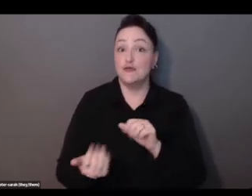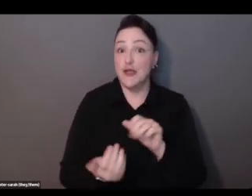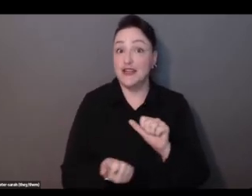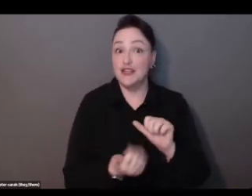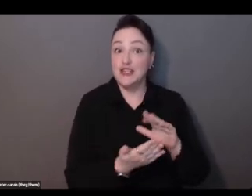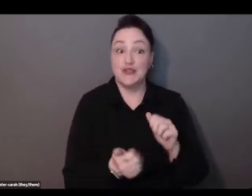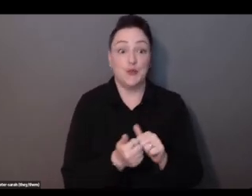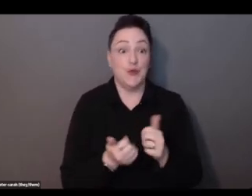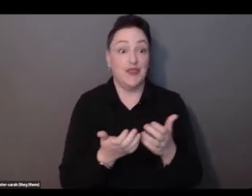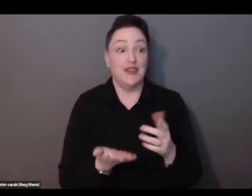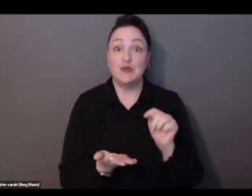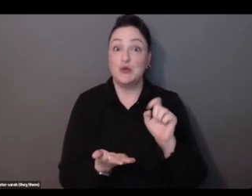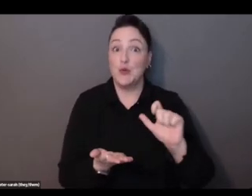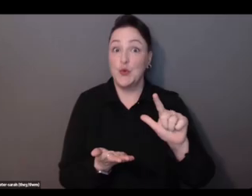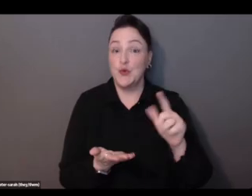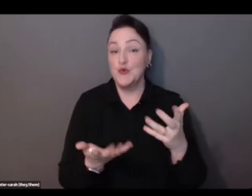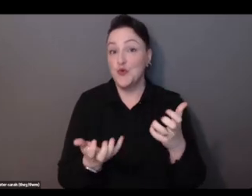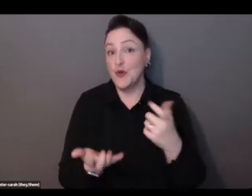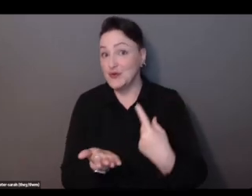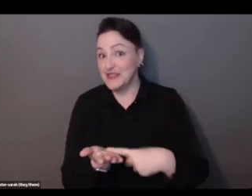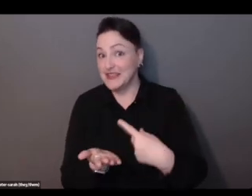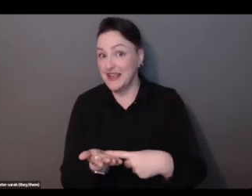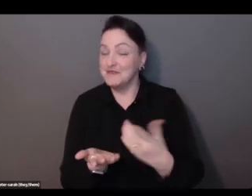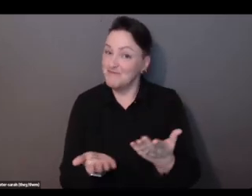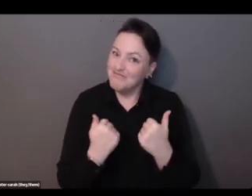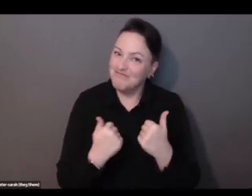Thank you. With that, I'm going to pass it off to Jen.